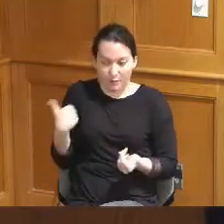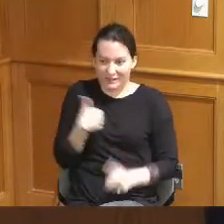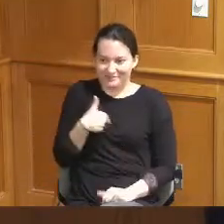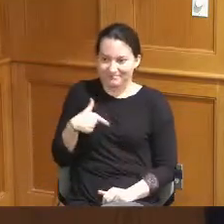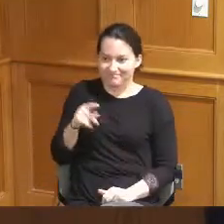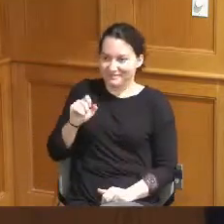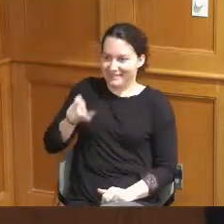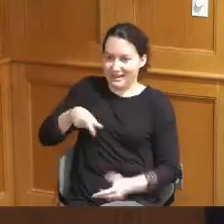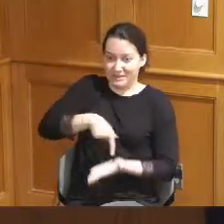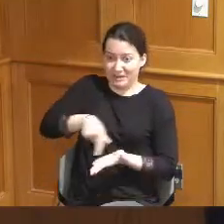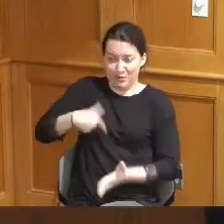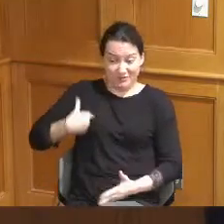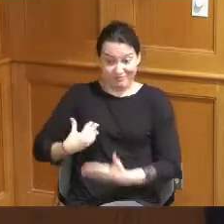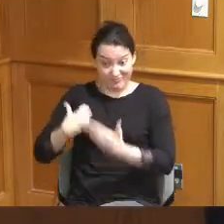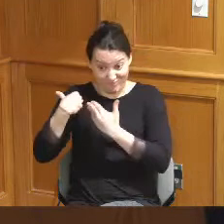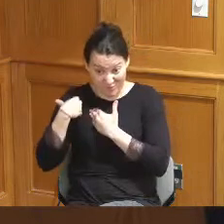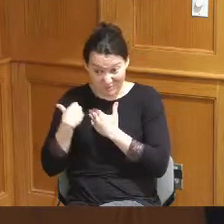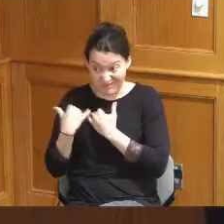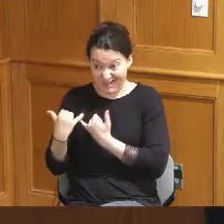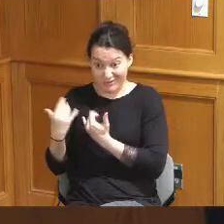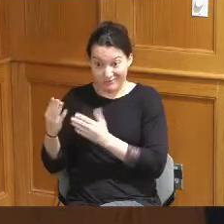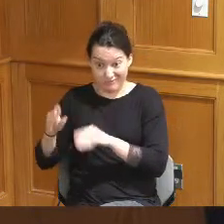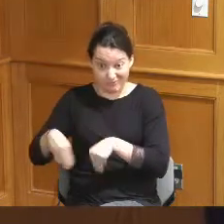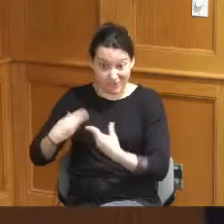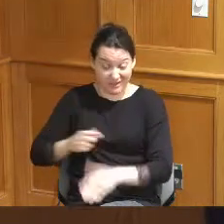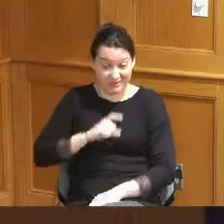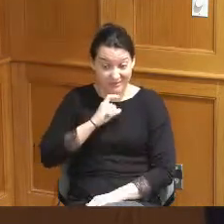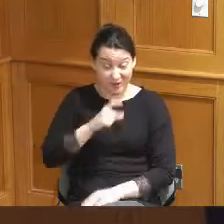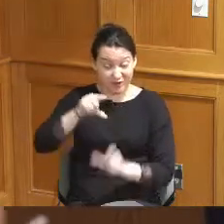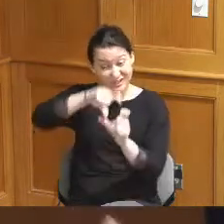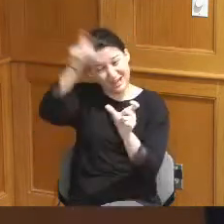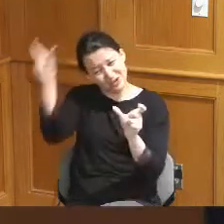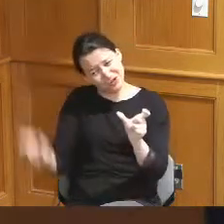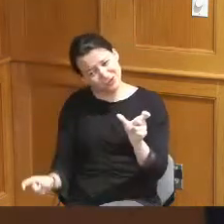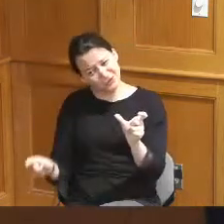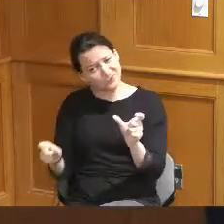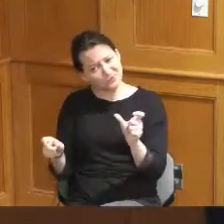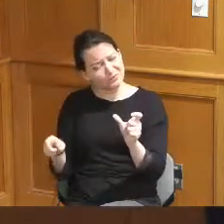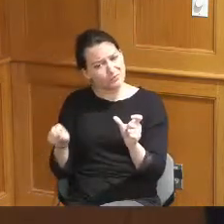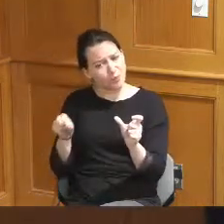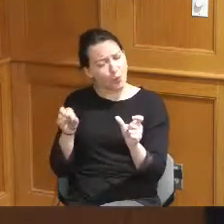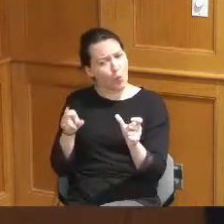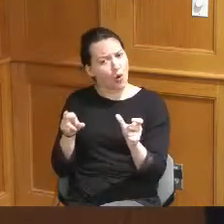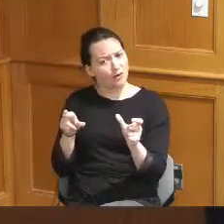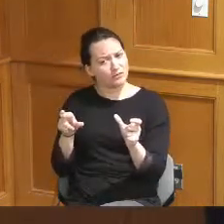we're responsible now for providing metal detectors or does that come with the organizations